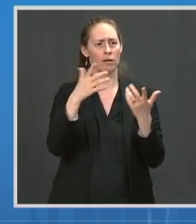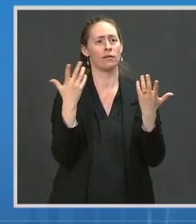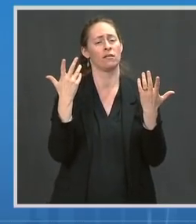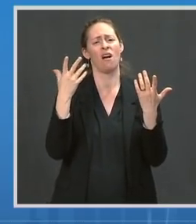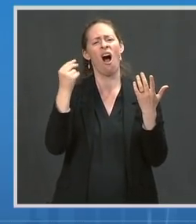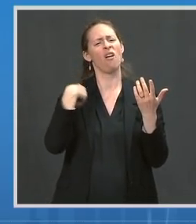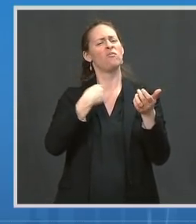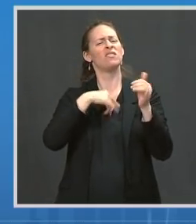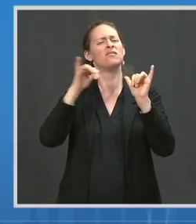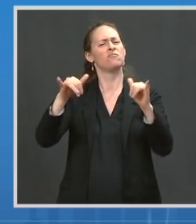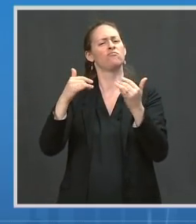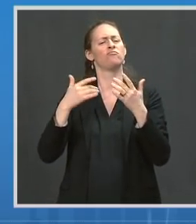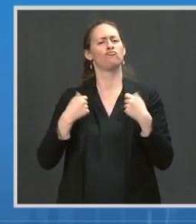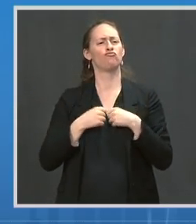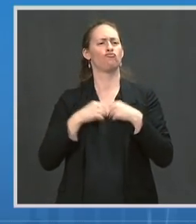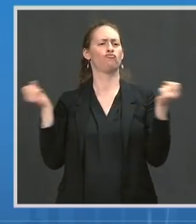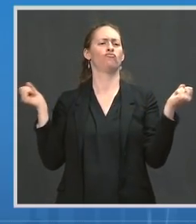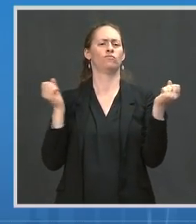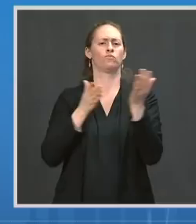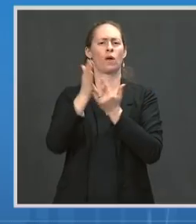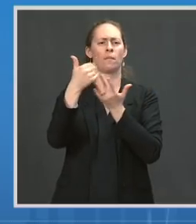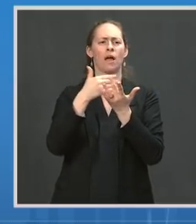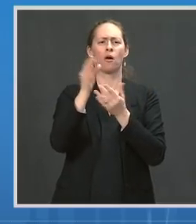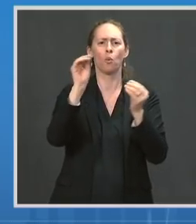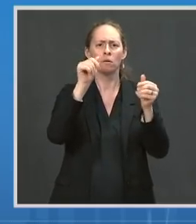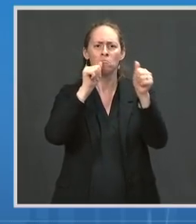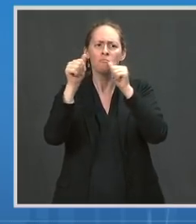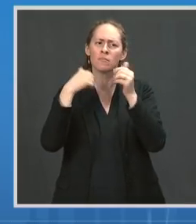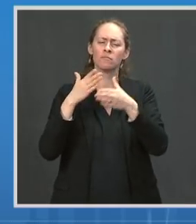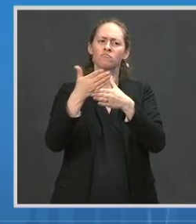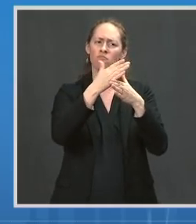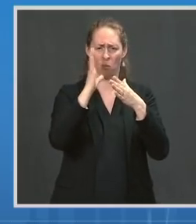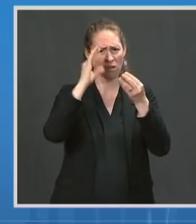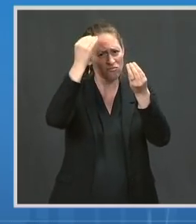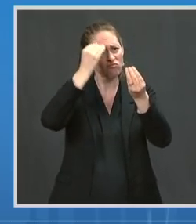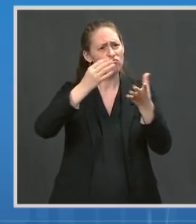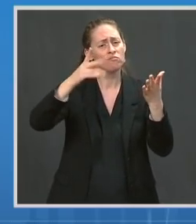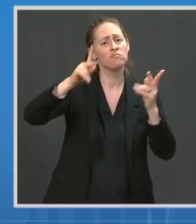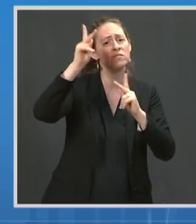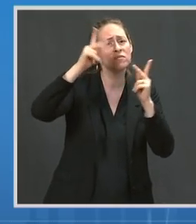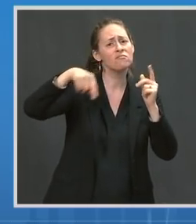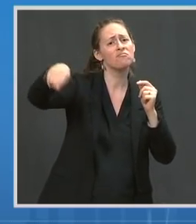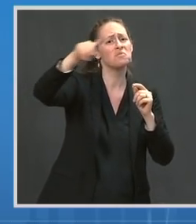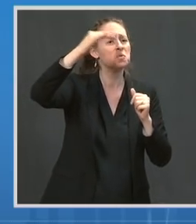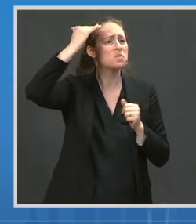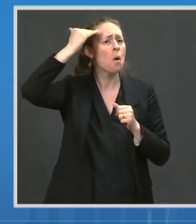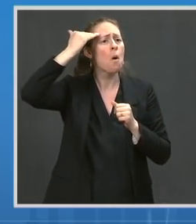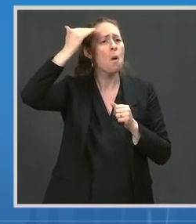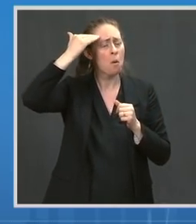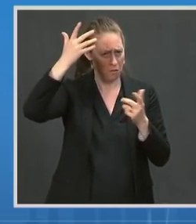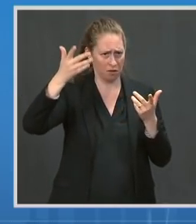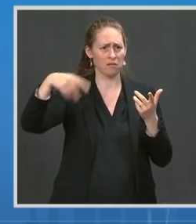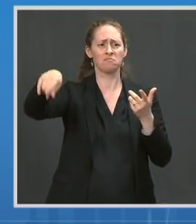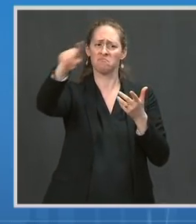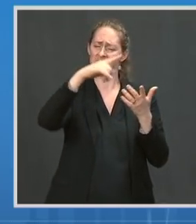this meeting on Friday will be public. People can dial in. We are transparently conveying that science.